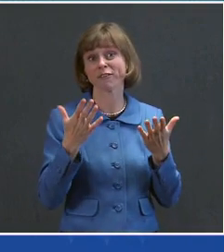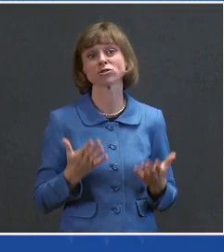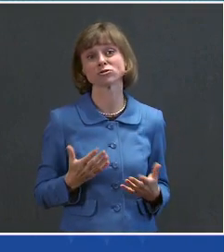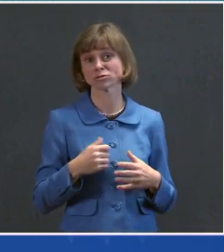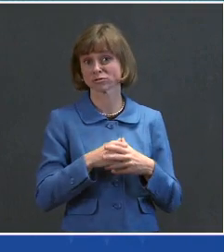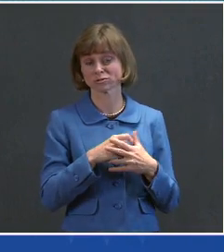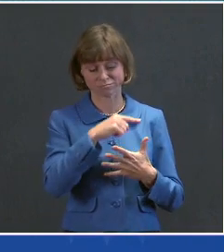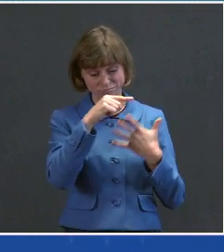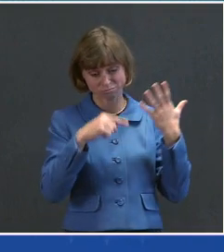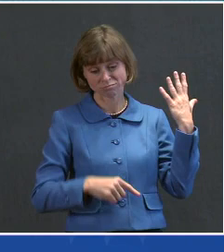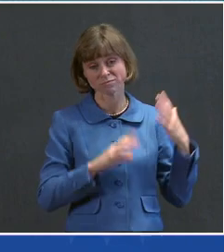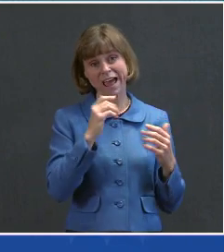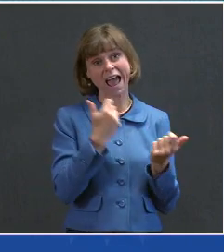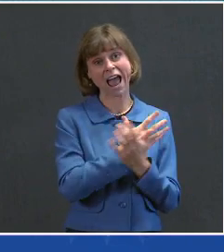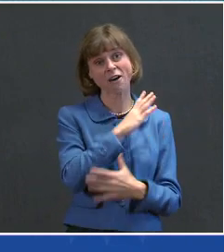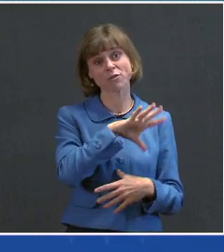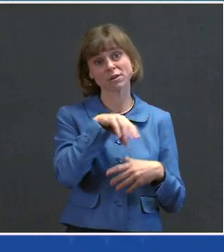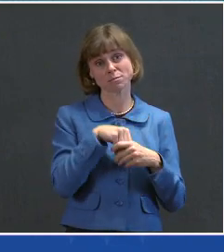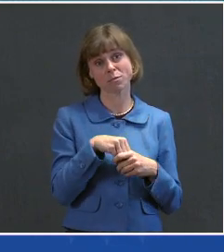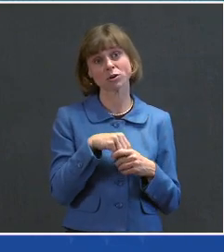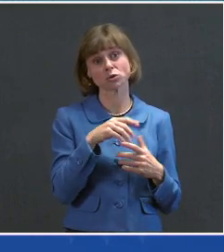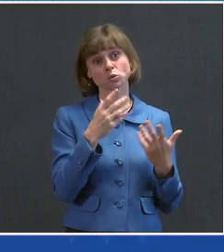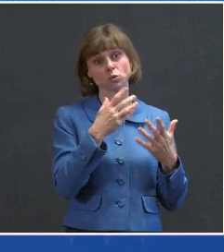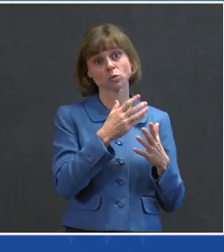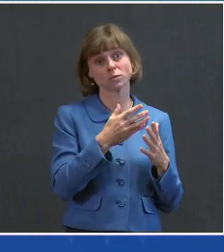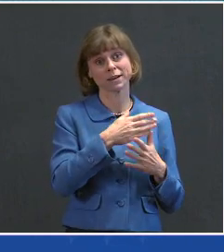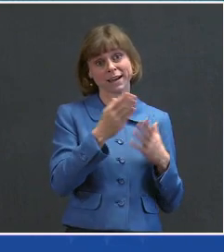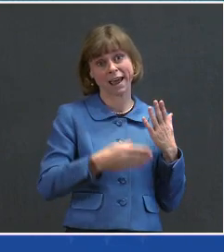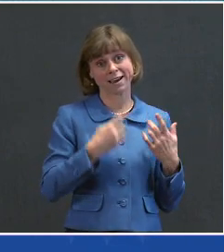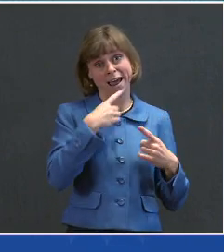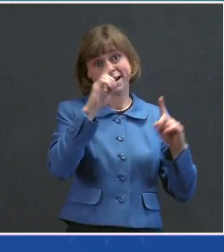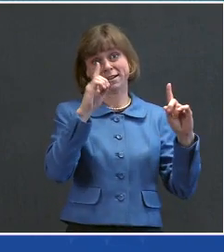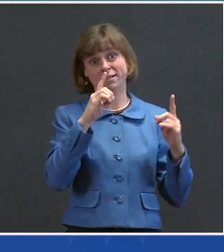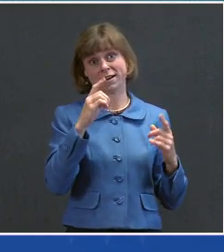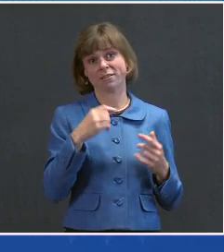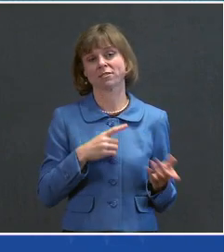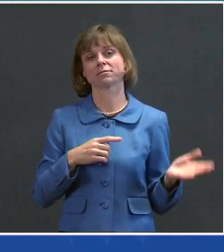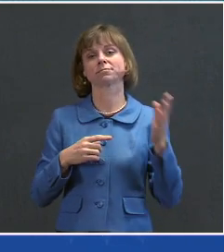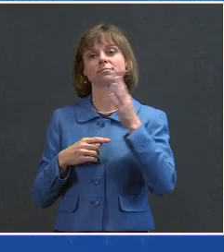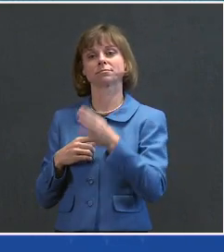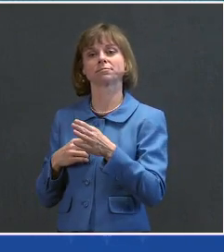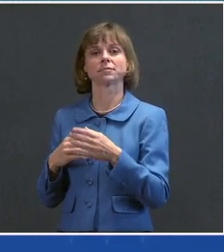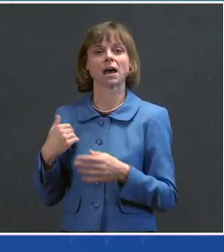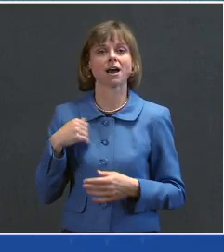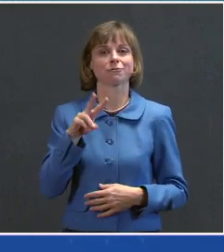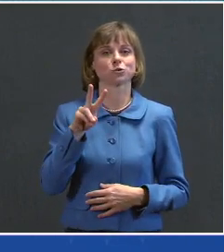getting this done as well. Go ahead. The Press: Thank you, Jen. I have two questions. The first one, I just want to go back